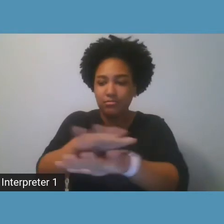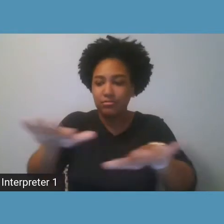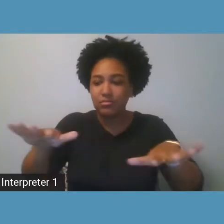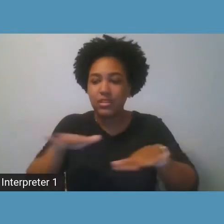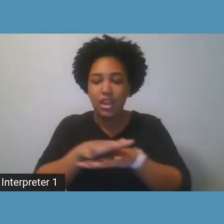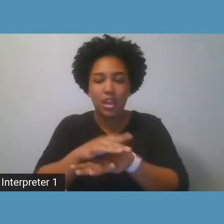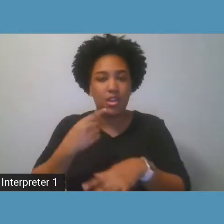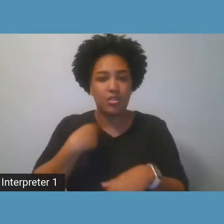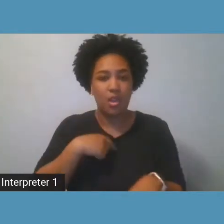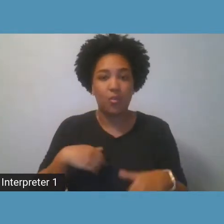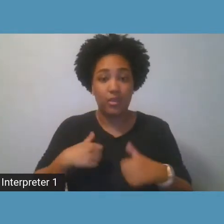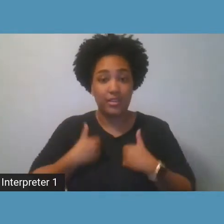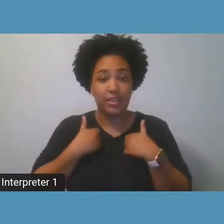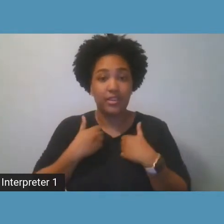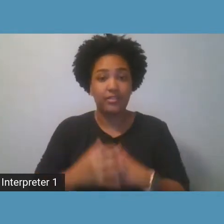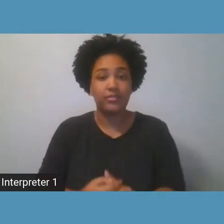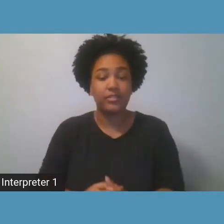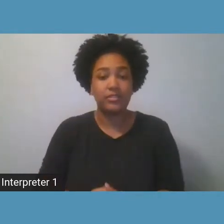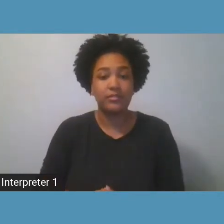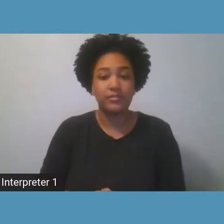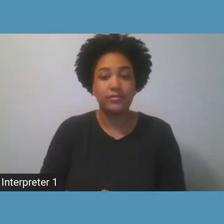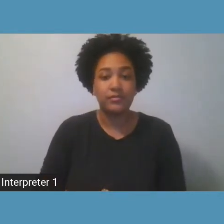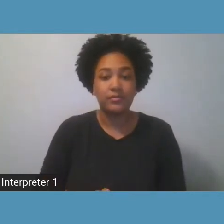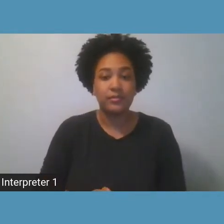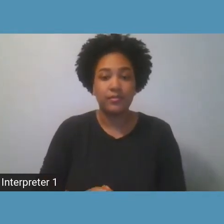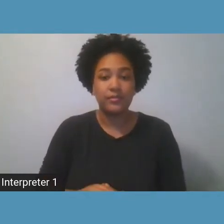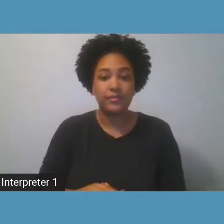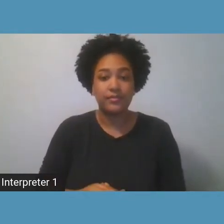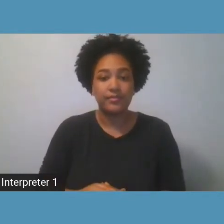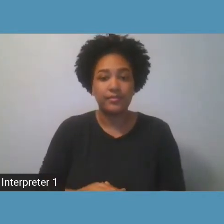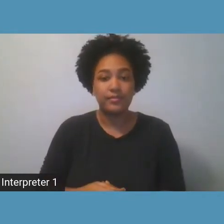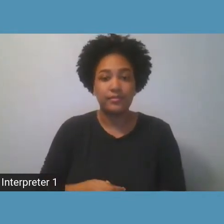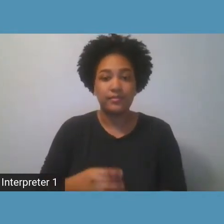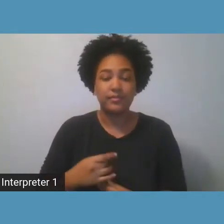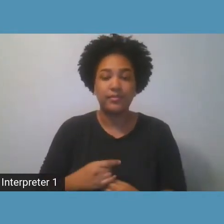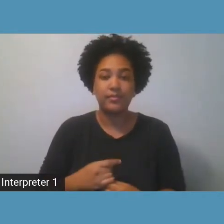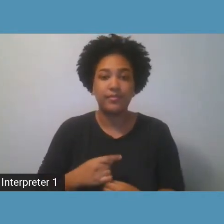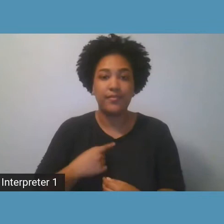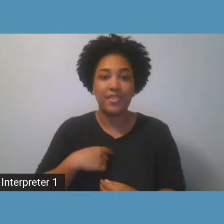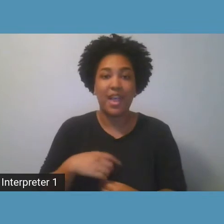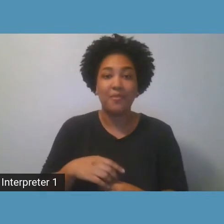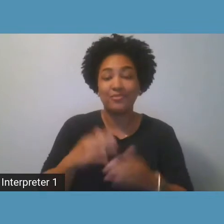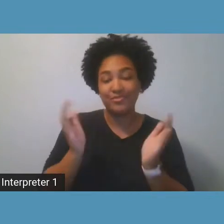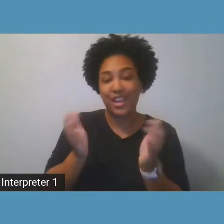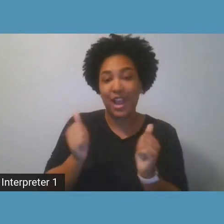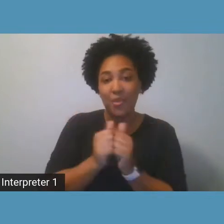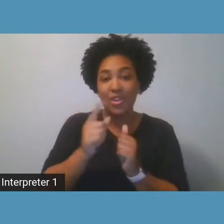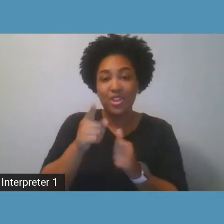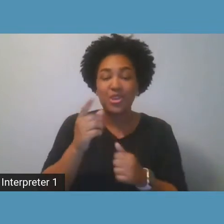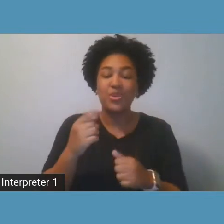I am speaking to you from my home office, located in Erie, Pennsylvania the historical and ancestral